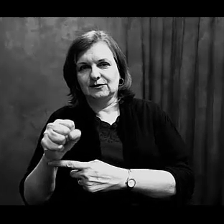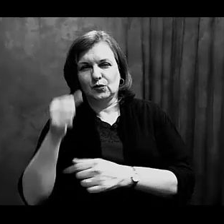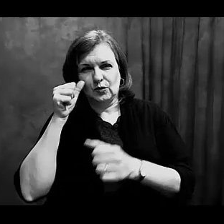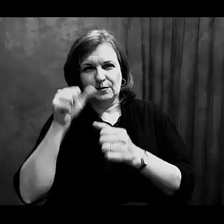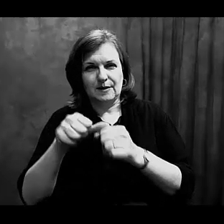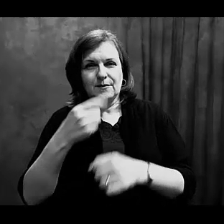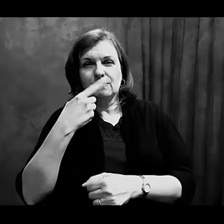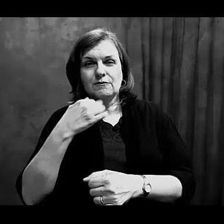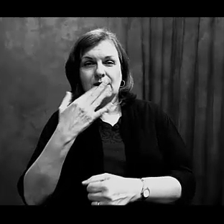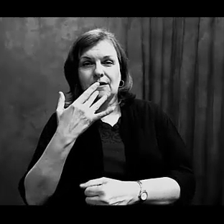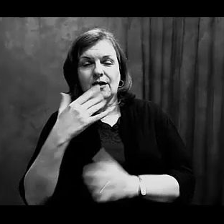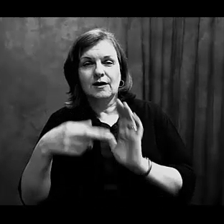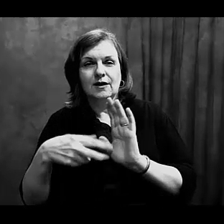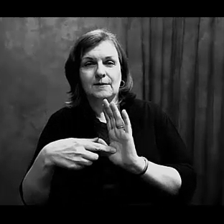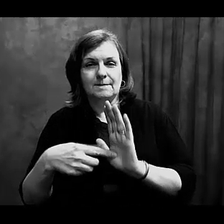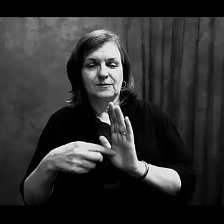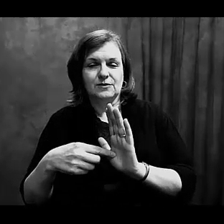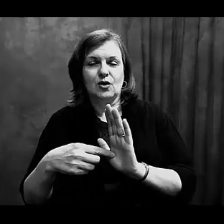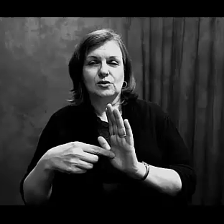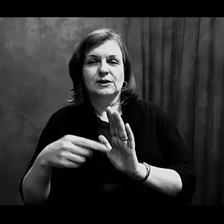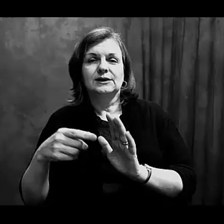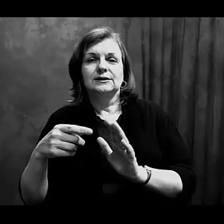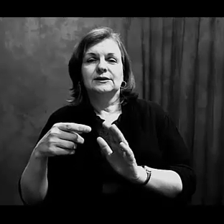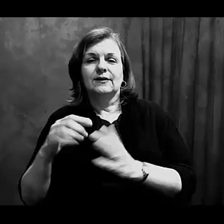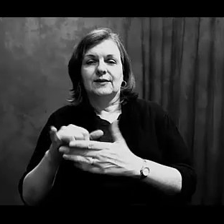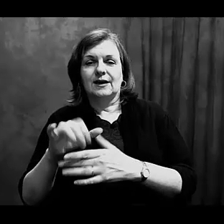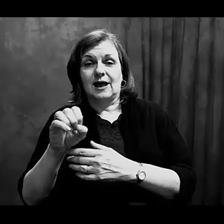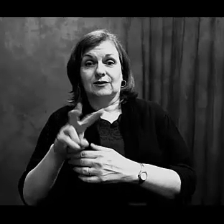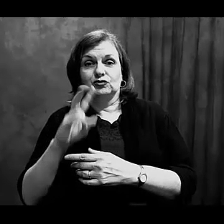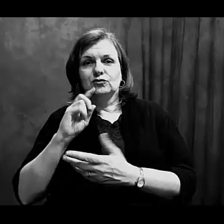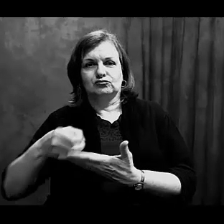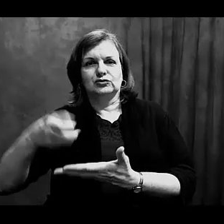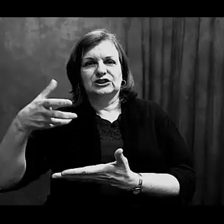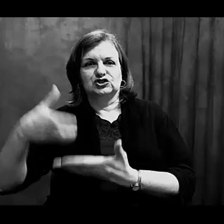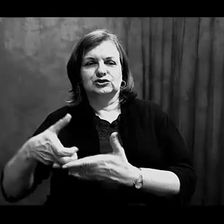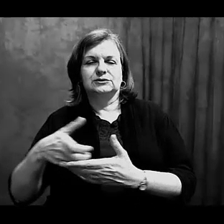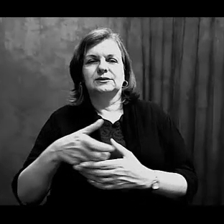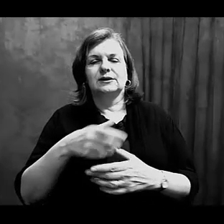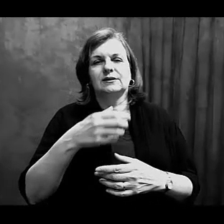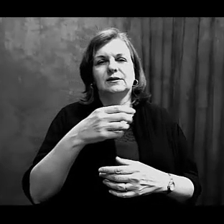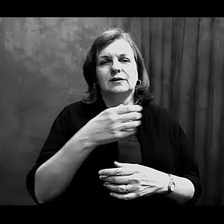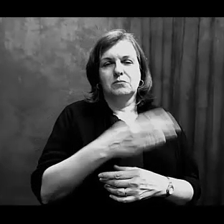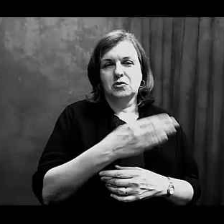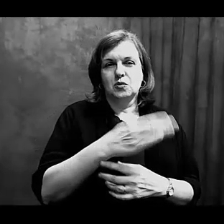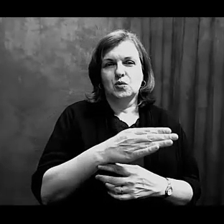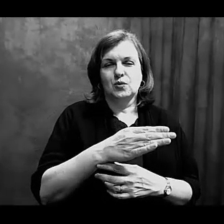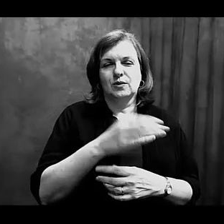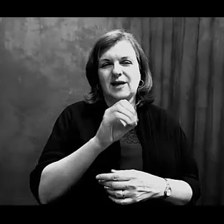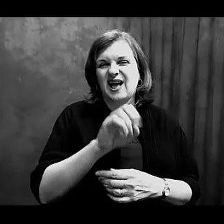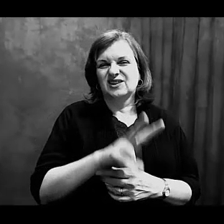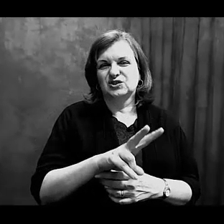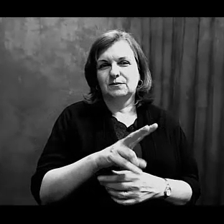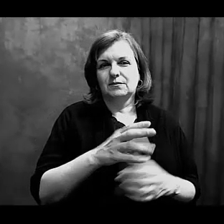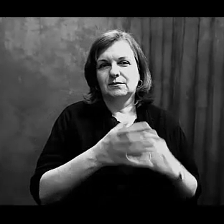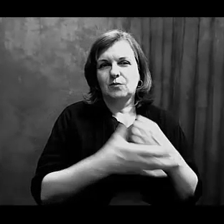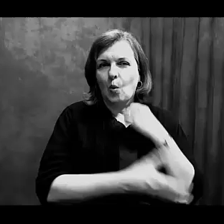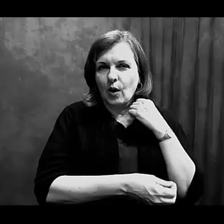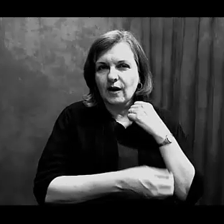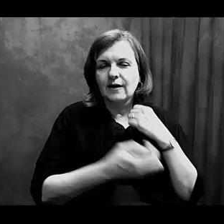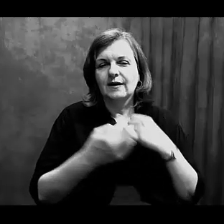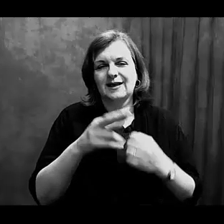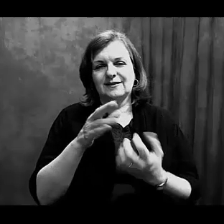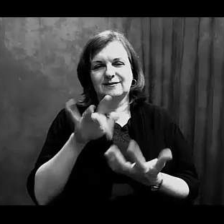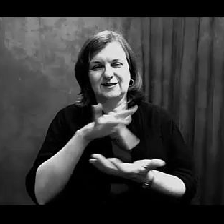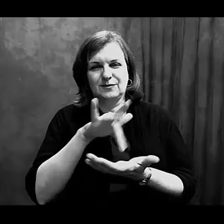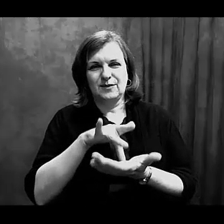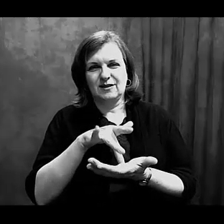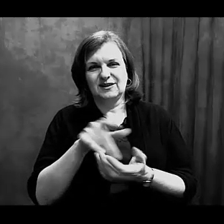blue is oxygen poor and purple is a mix